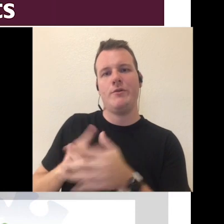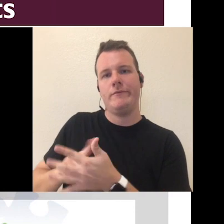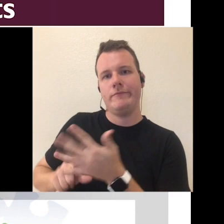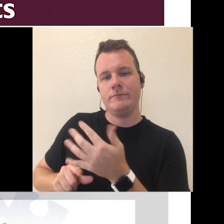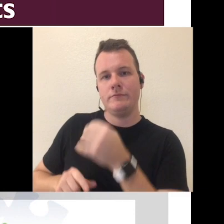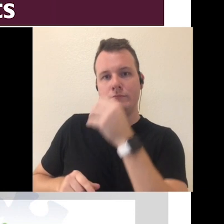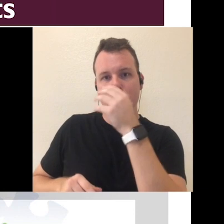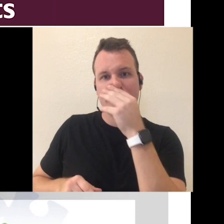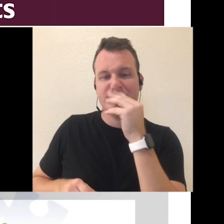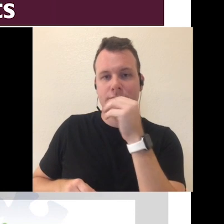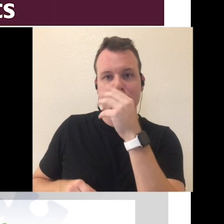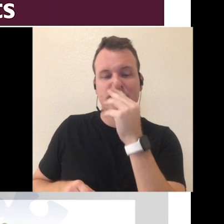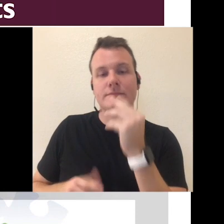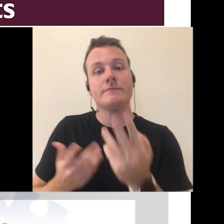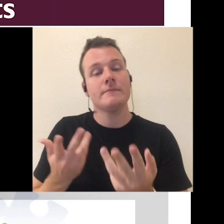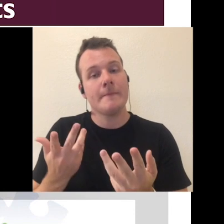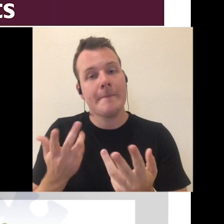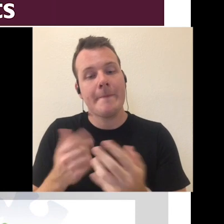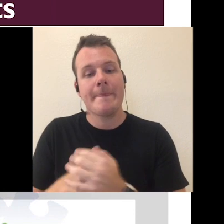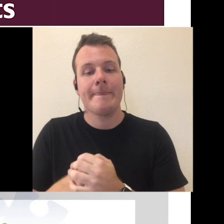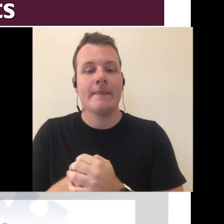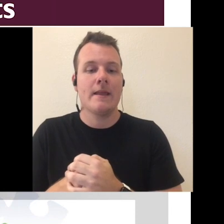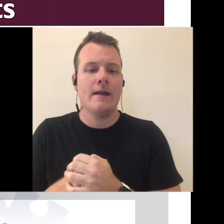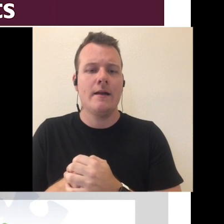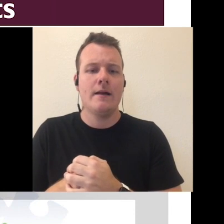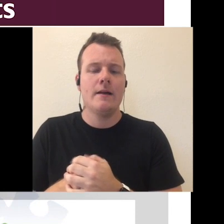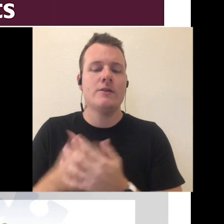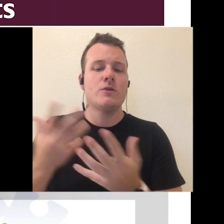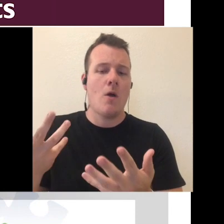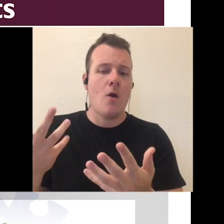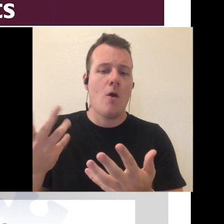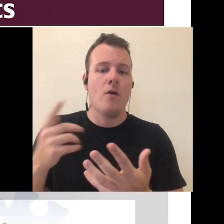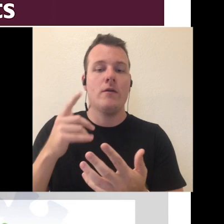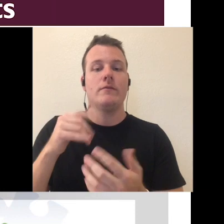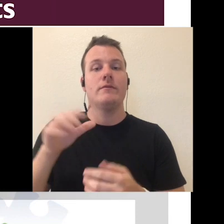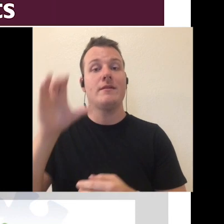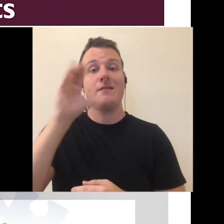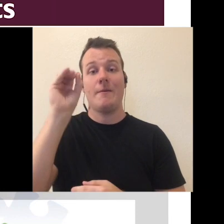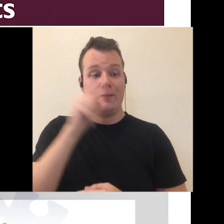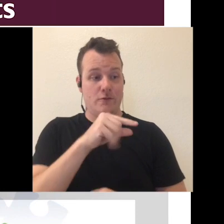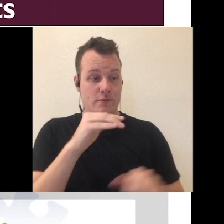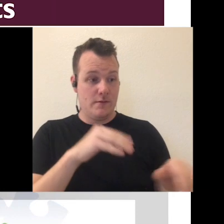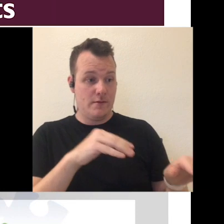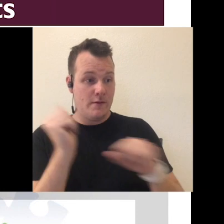doing plus some other things or whatever,. And so in the company